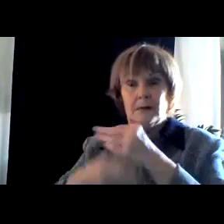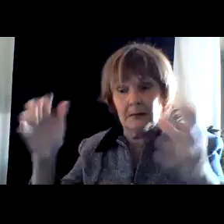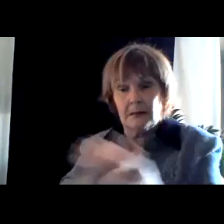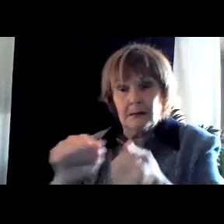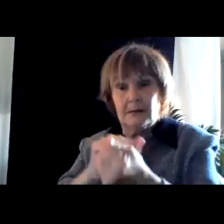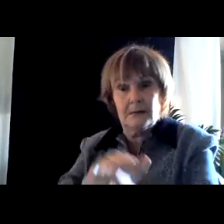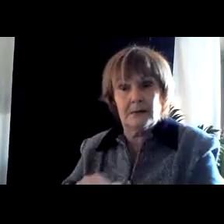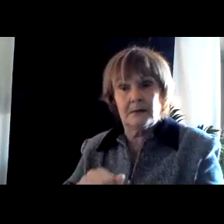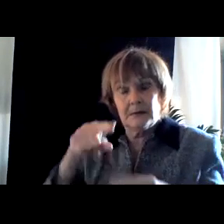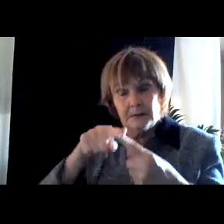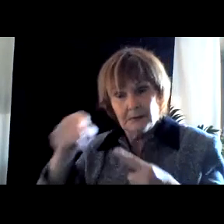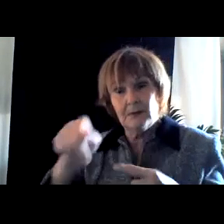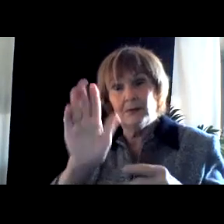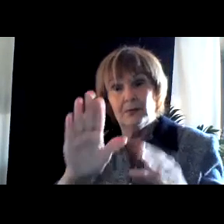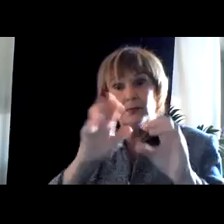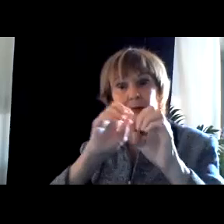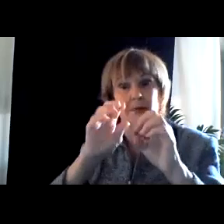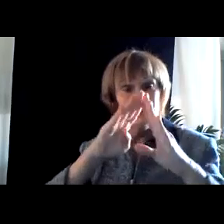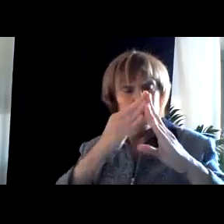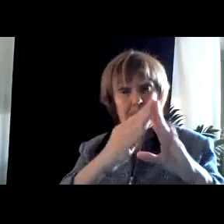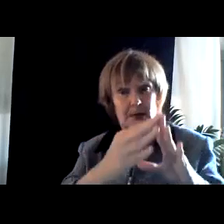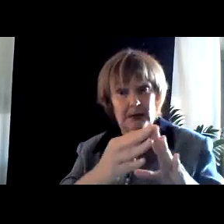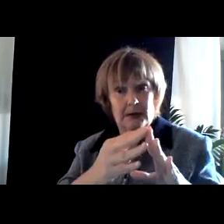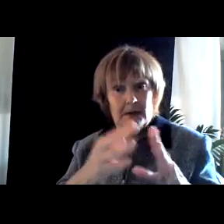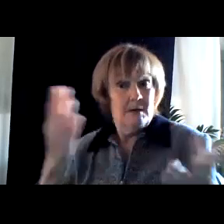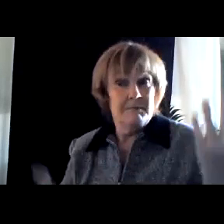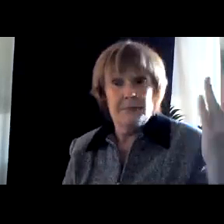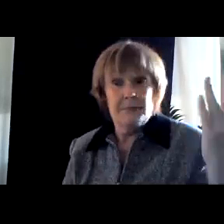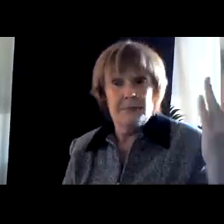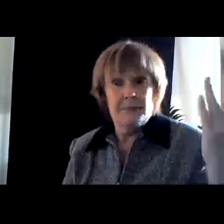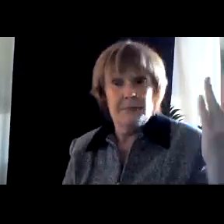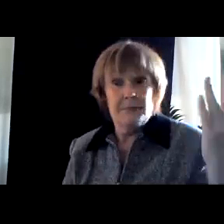or additional flooding in communities, or they may cause architectural barriers.